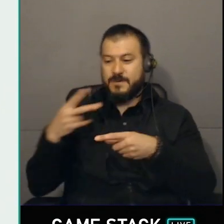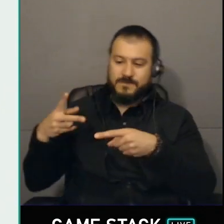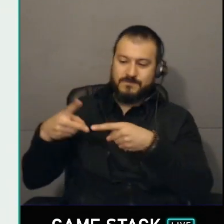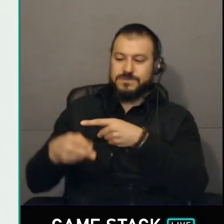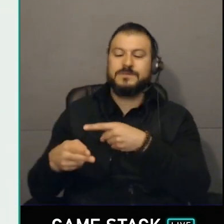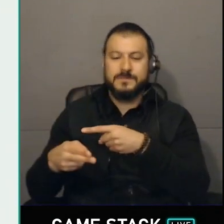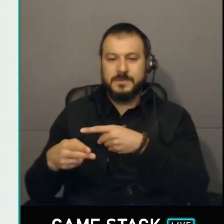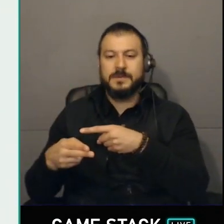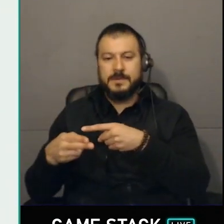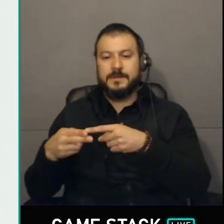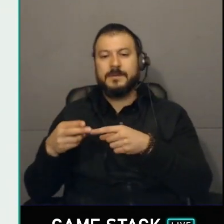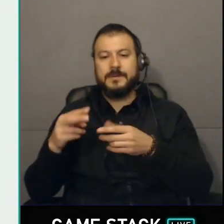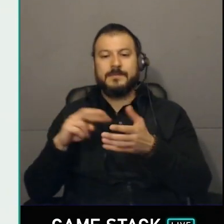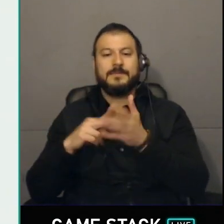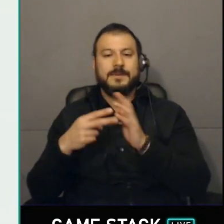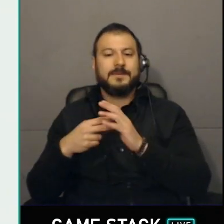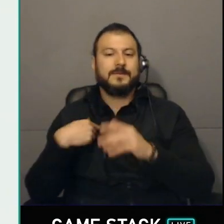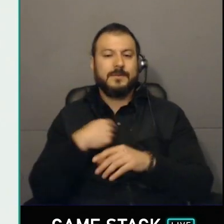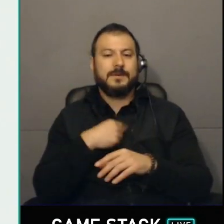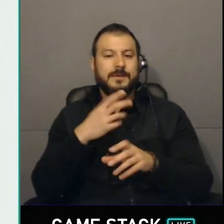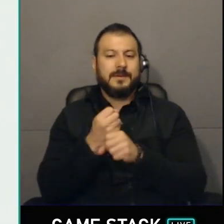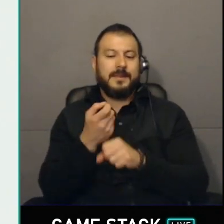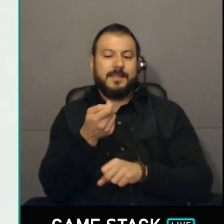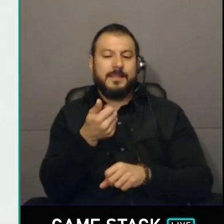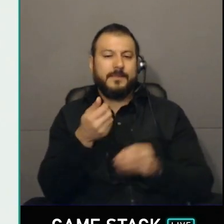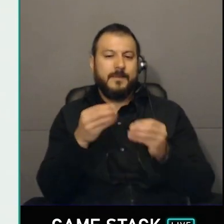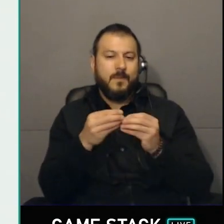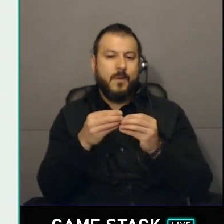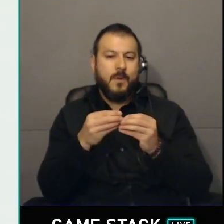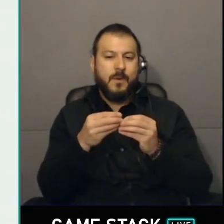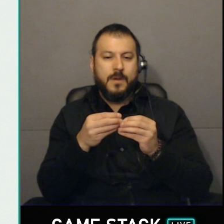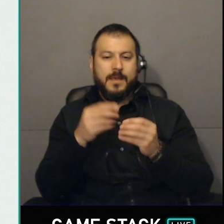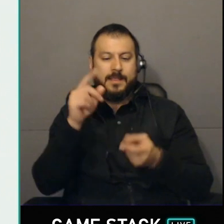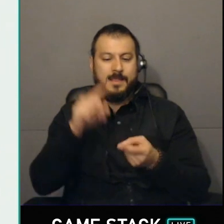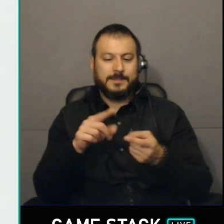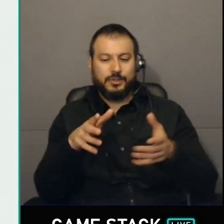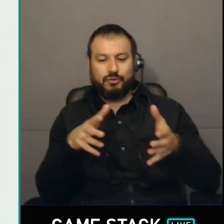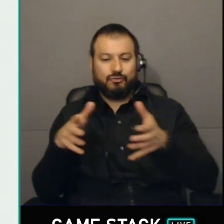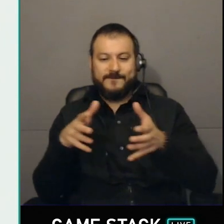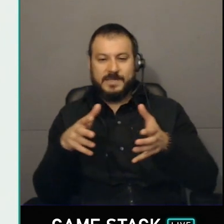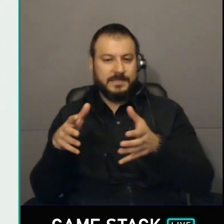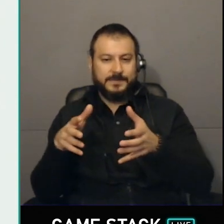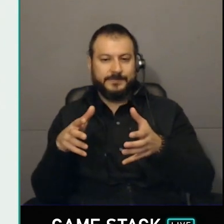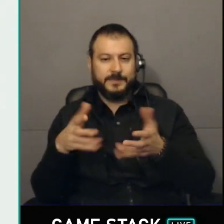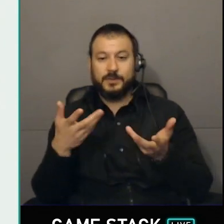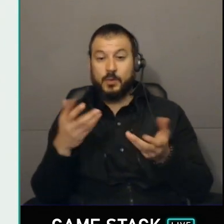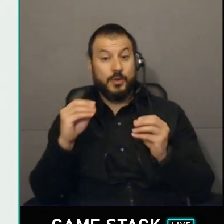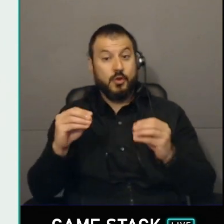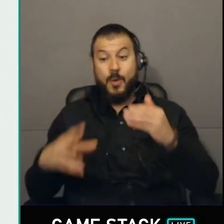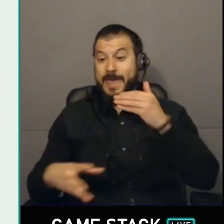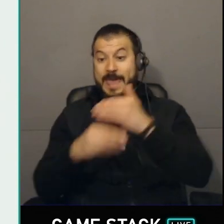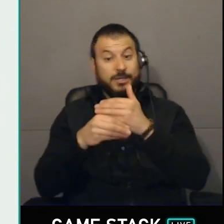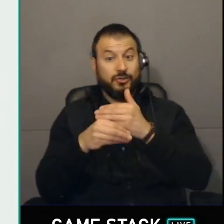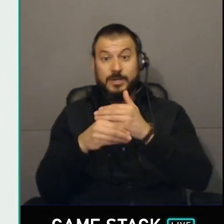that means that we could get a little bit of drift. So, with no extra state, we've got a stable stack of bodies,